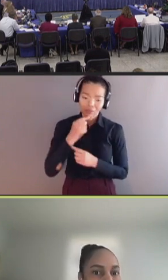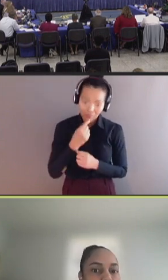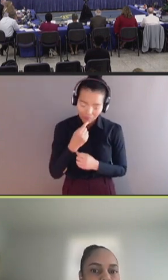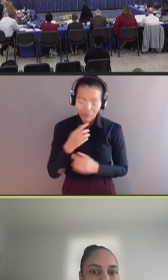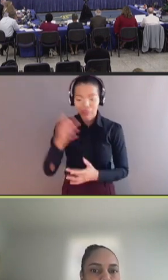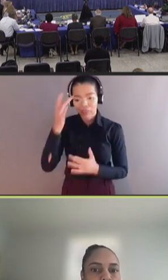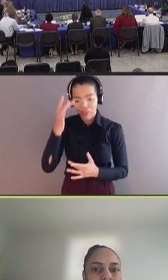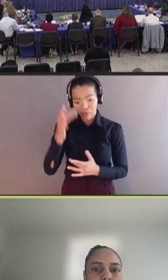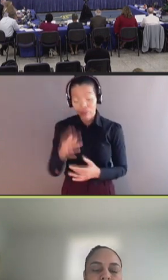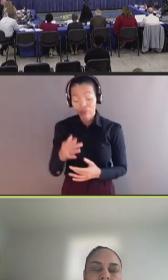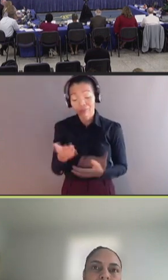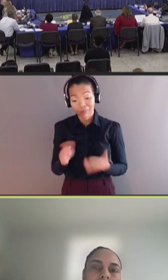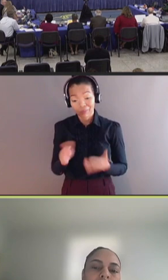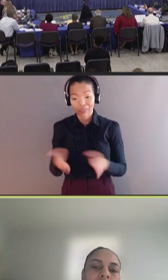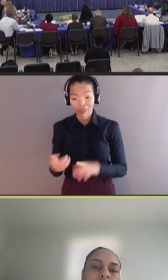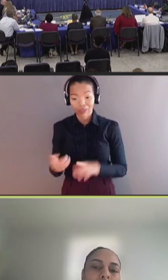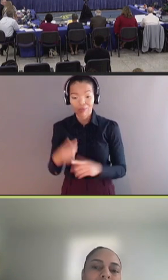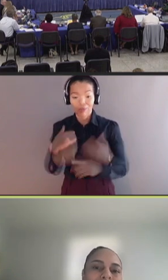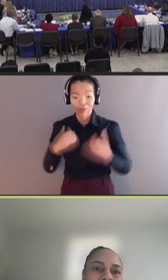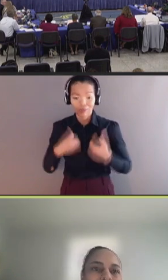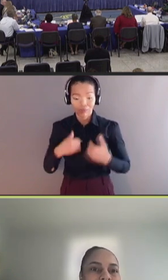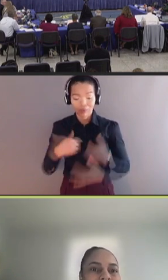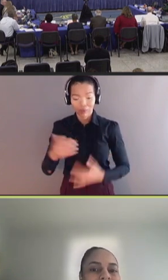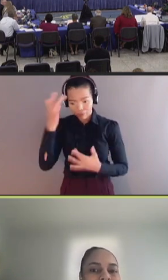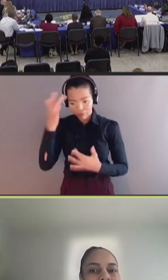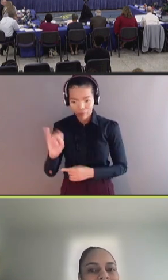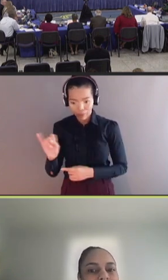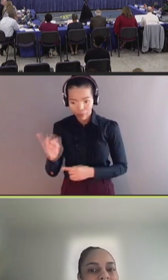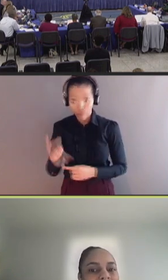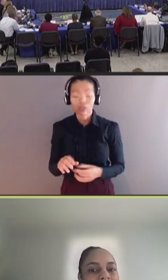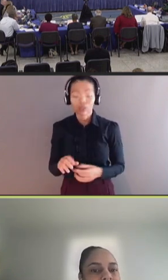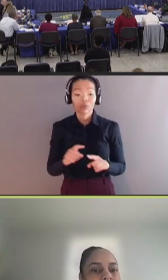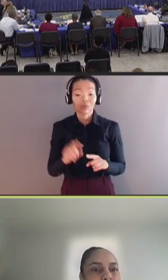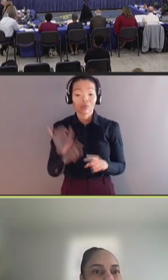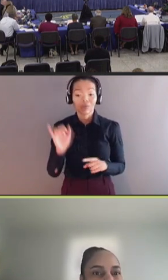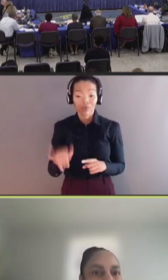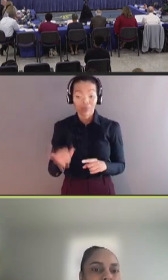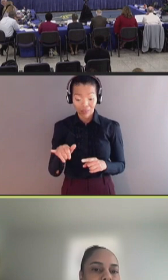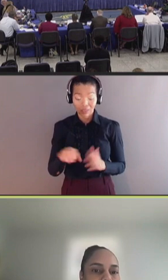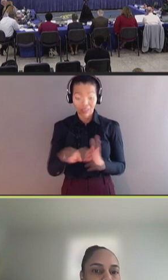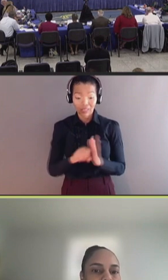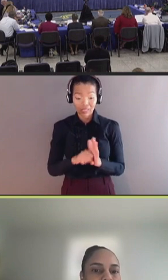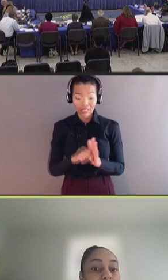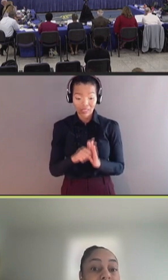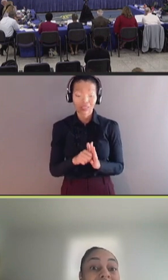from respiratory viruses. But getting this season's vaccines reduces the risk so they